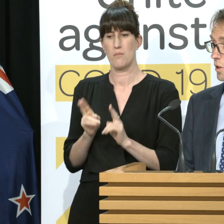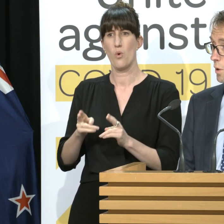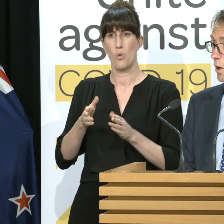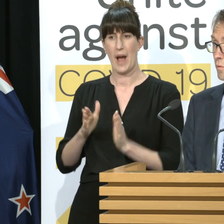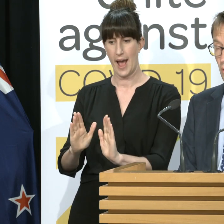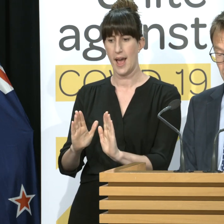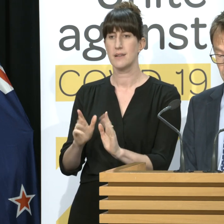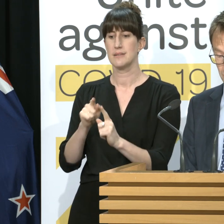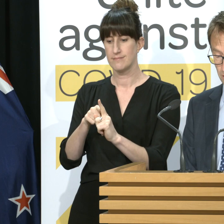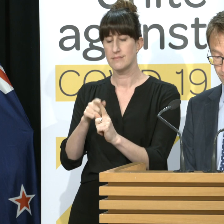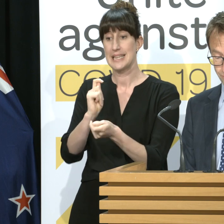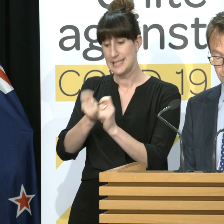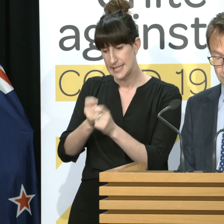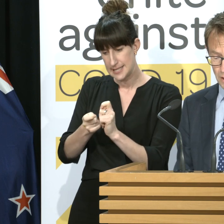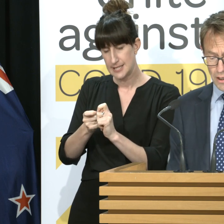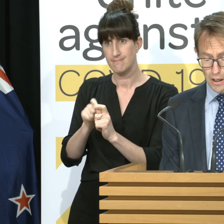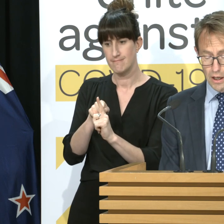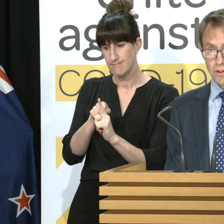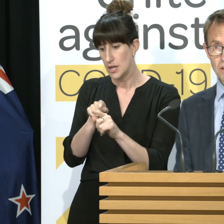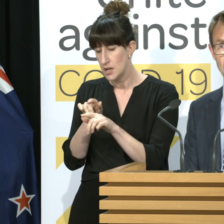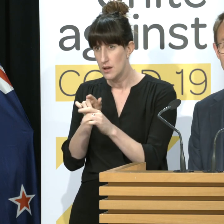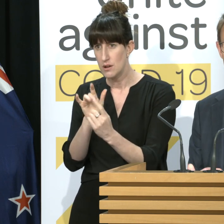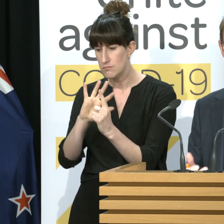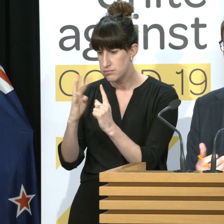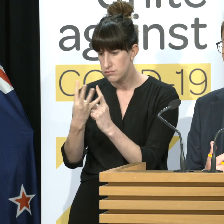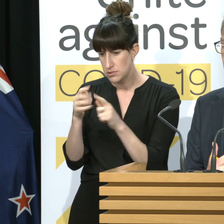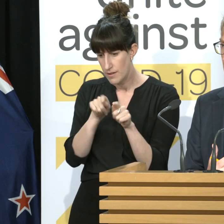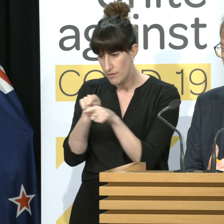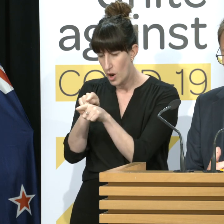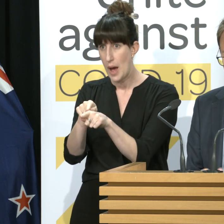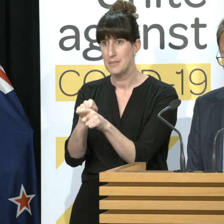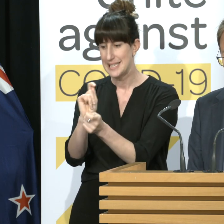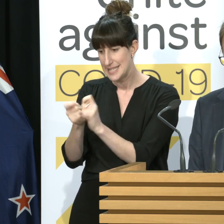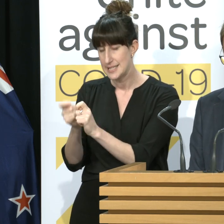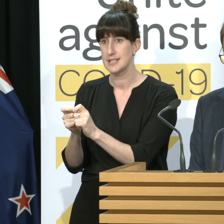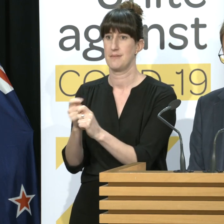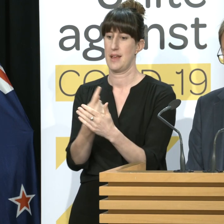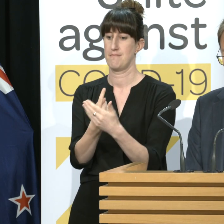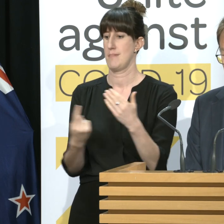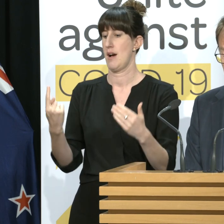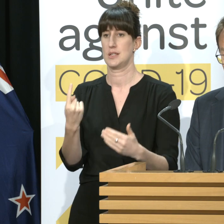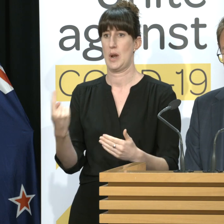so well over recent months. The second scenario we have been rehearsing involves a member of the public testing